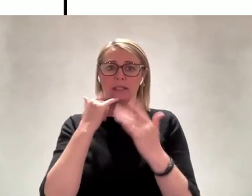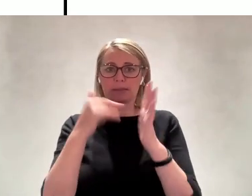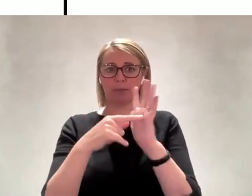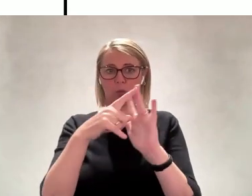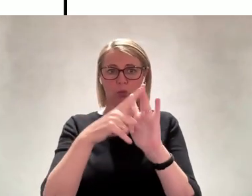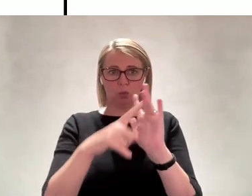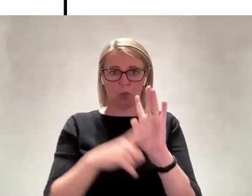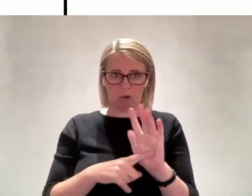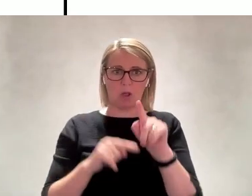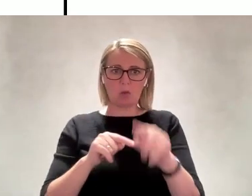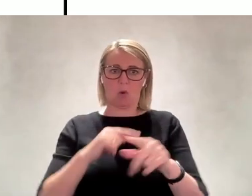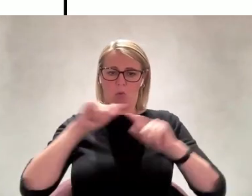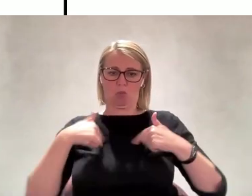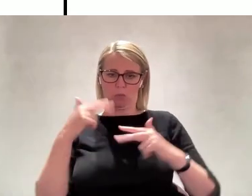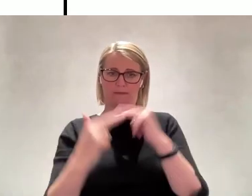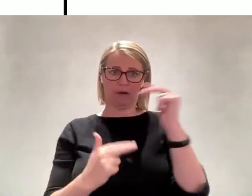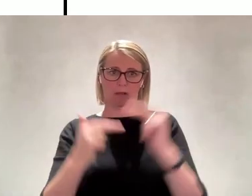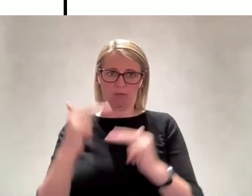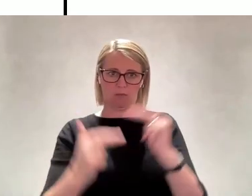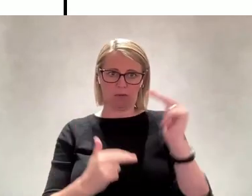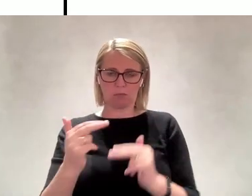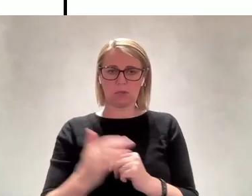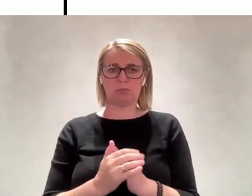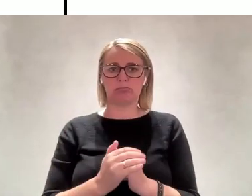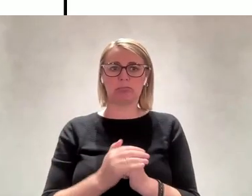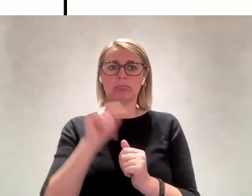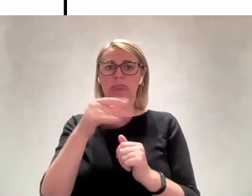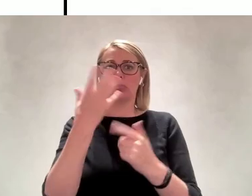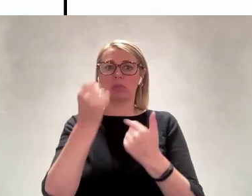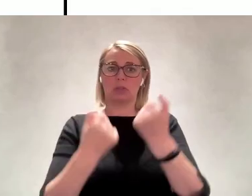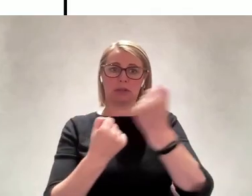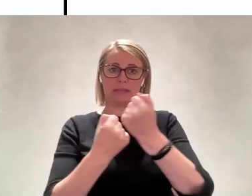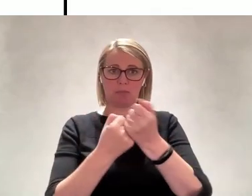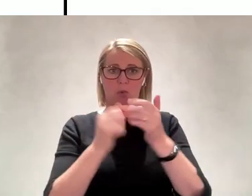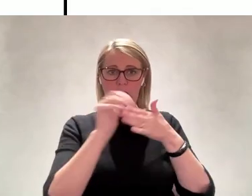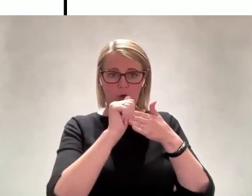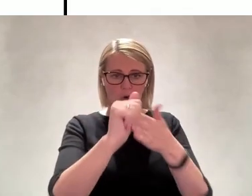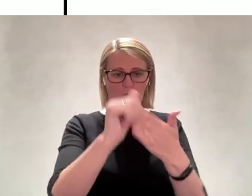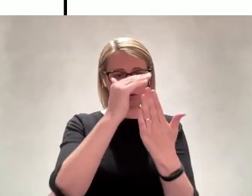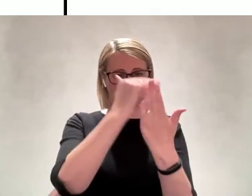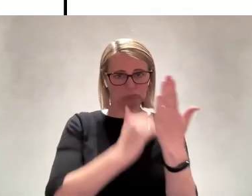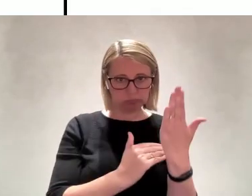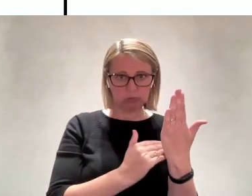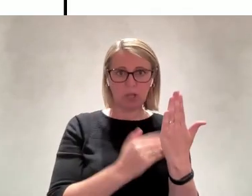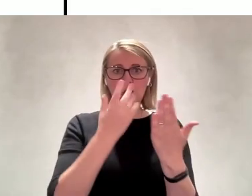tool that we've developed. It comes with supporting guidance that's to be used